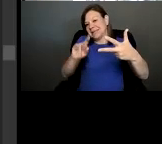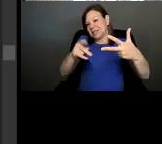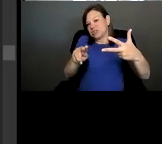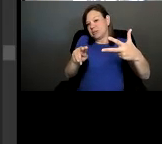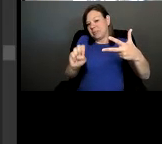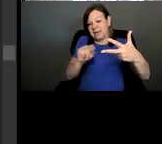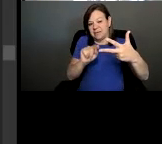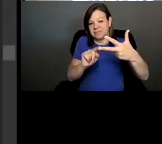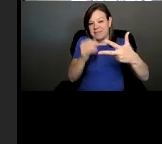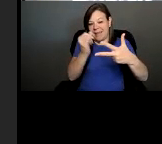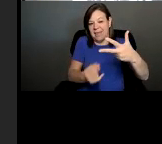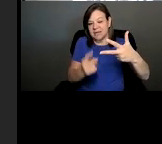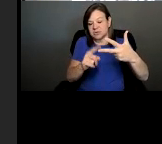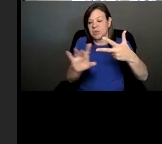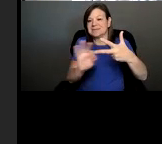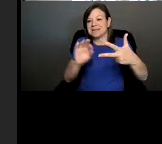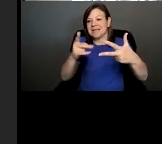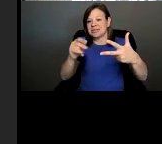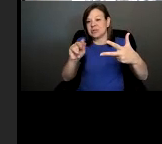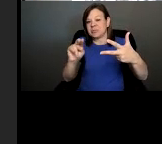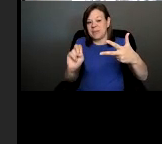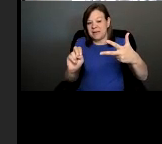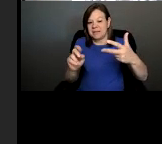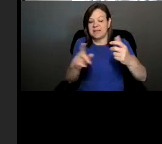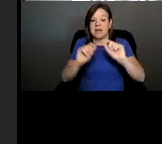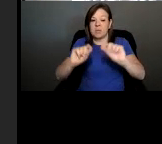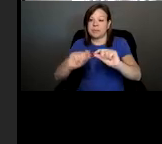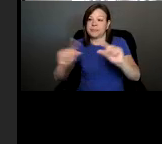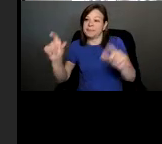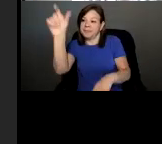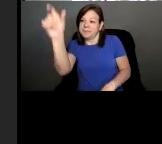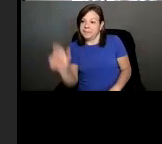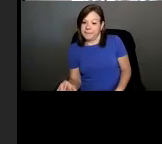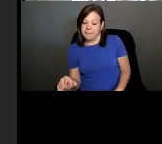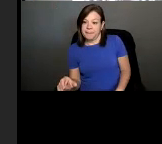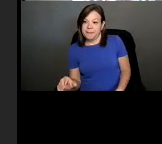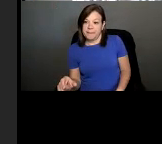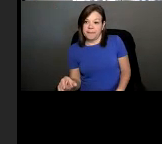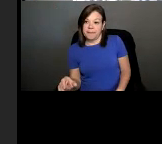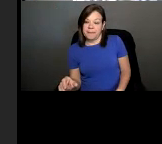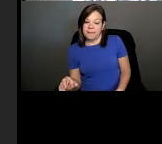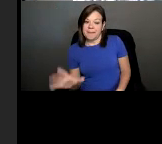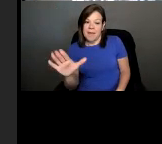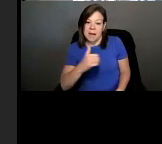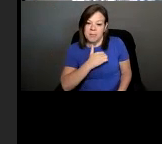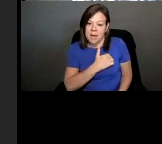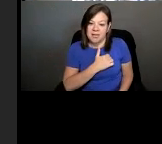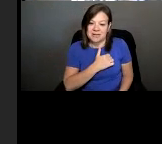So we're going to click selection pane. It pops out a little thing on the right side. And apologies again, I can only zoom in the slide.